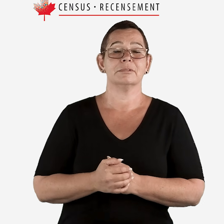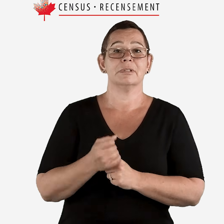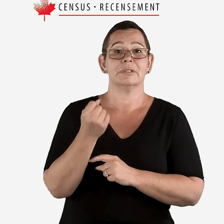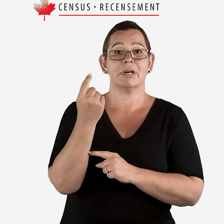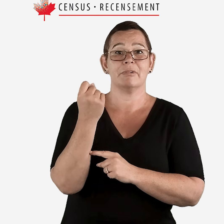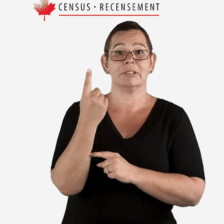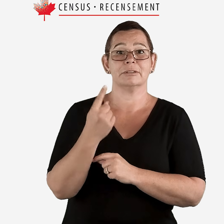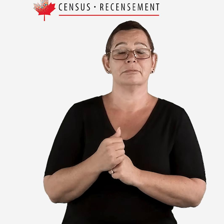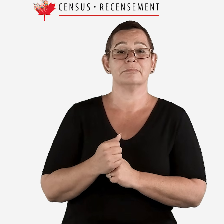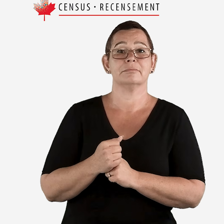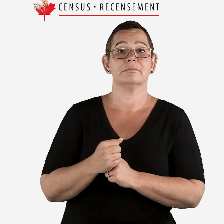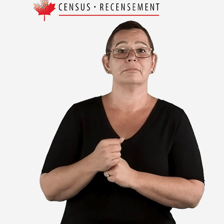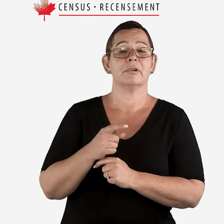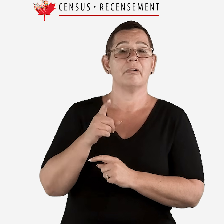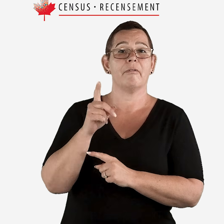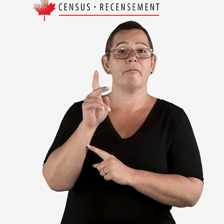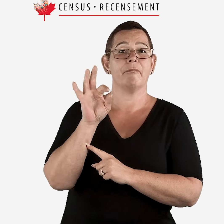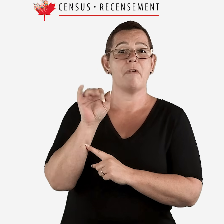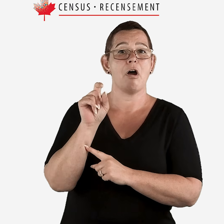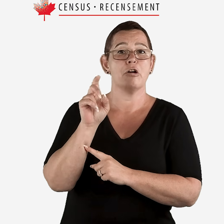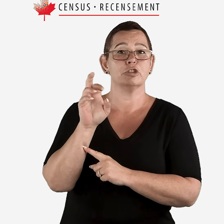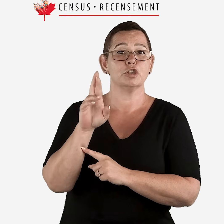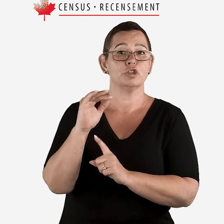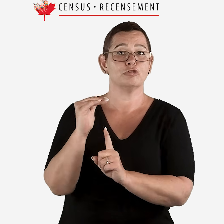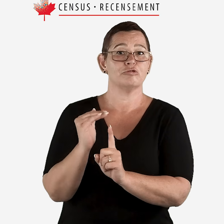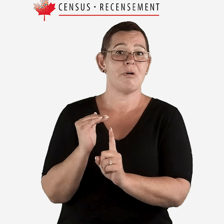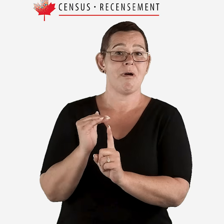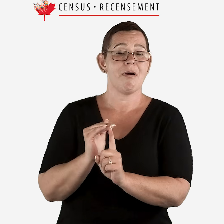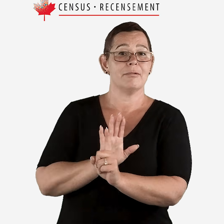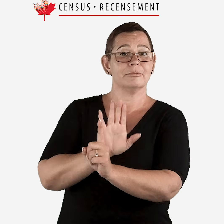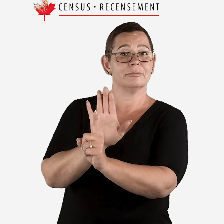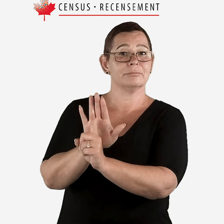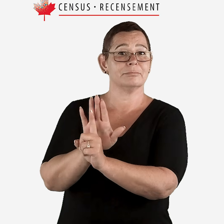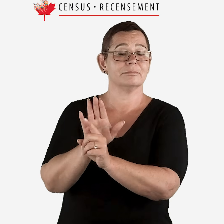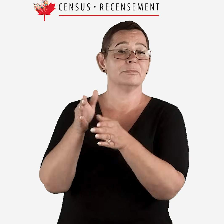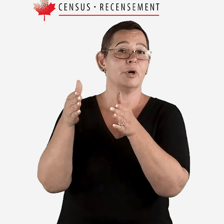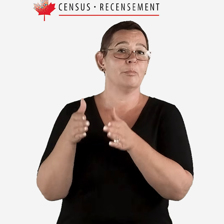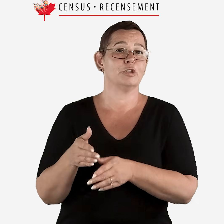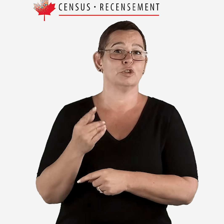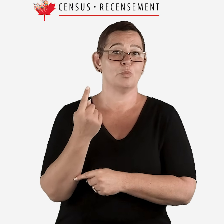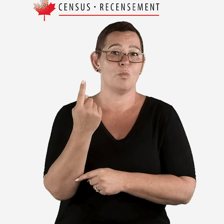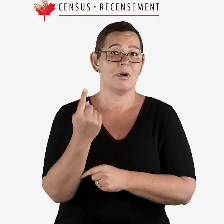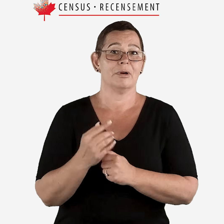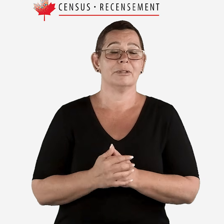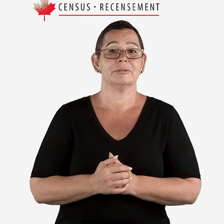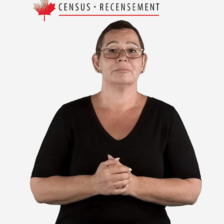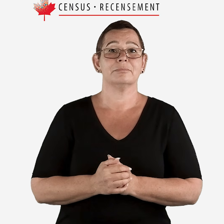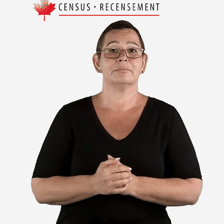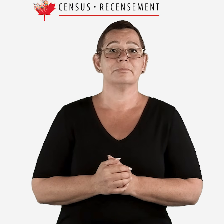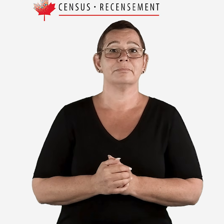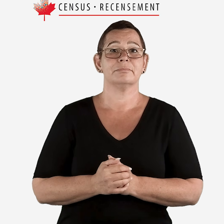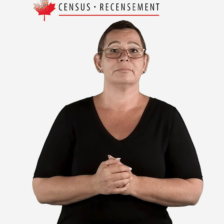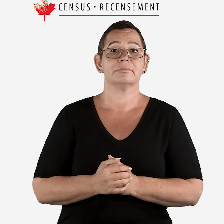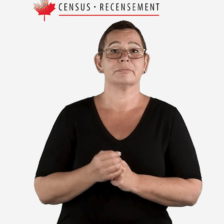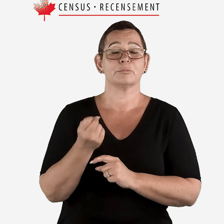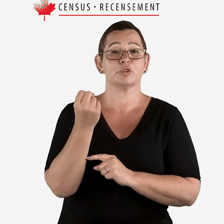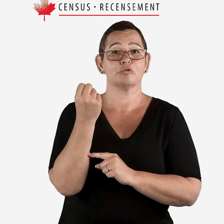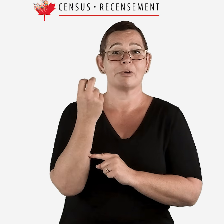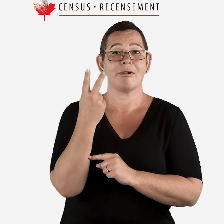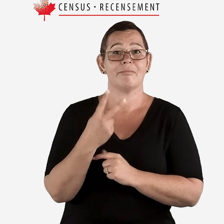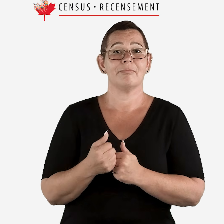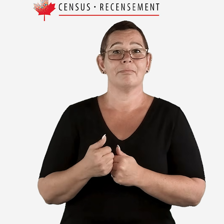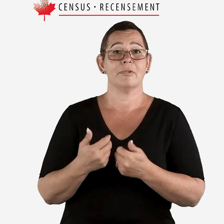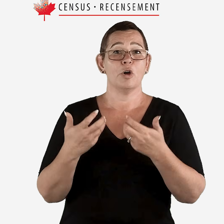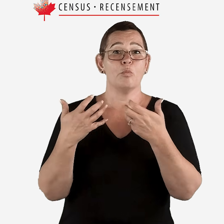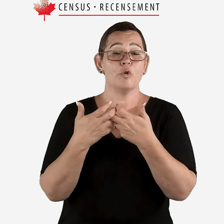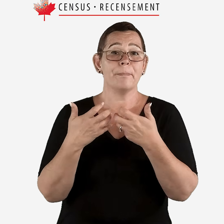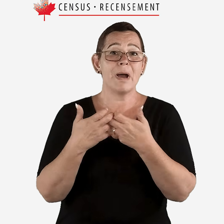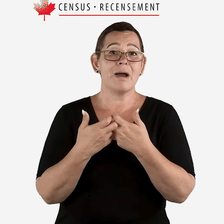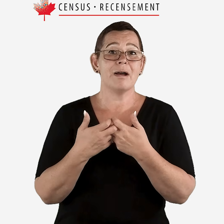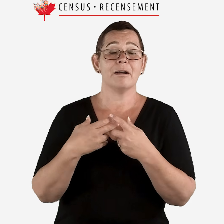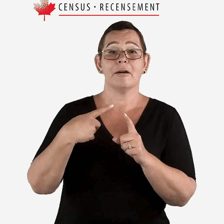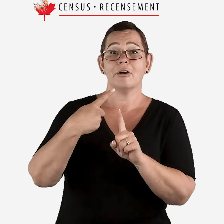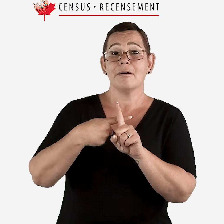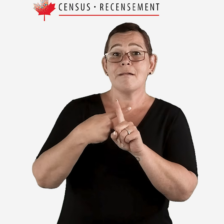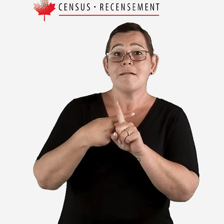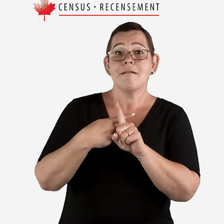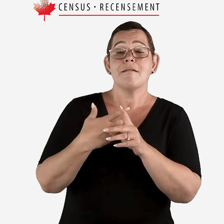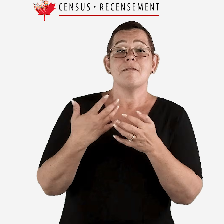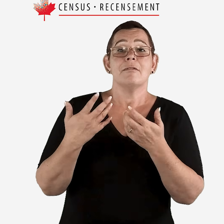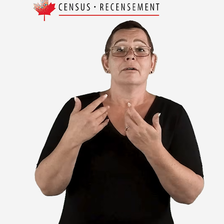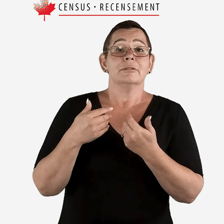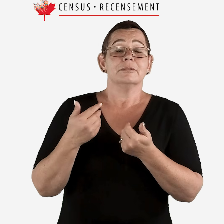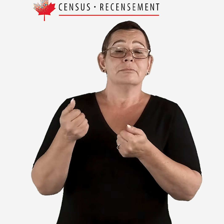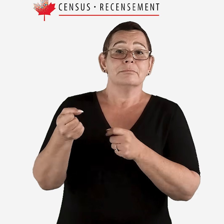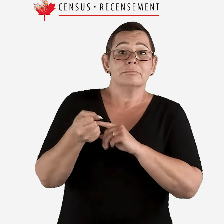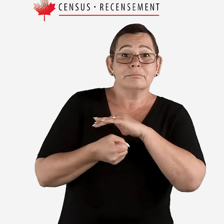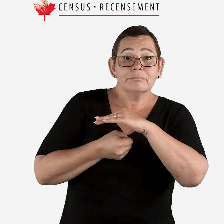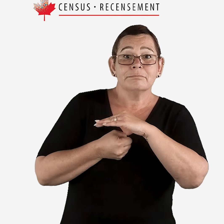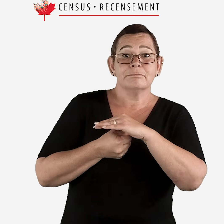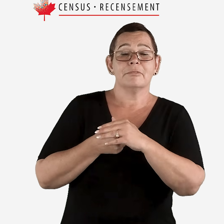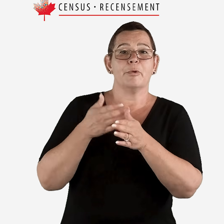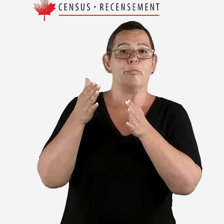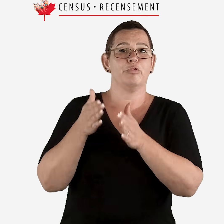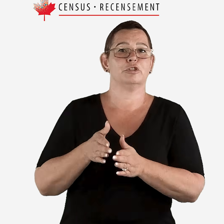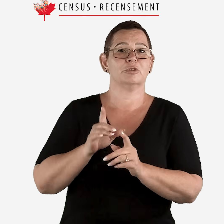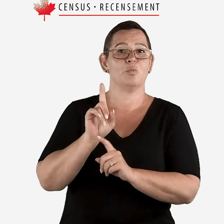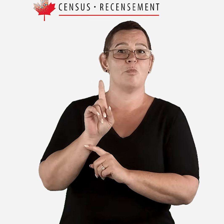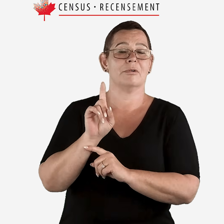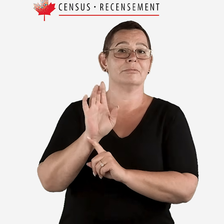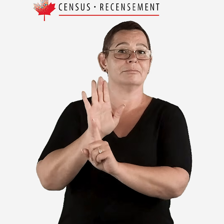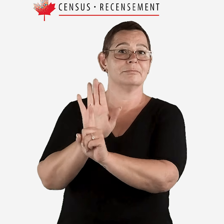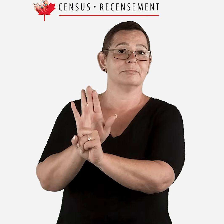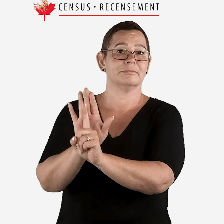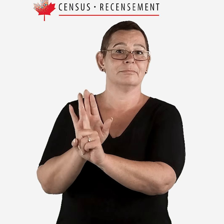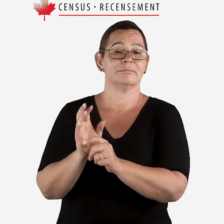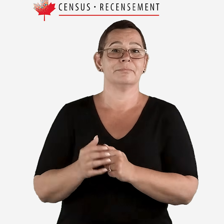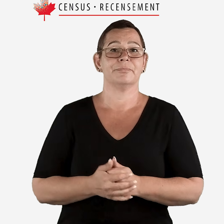Response option 11: Foster child of Person 1 Response option 12: Roommate, lodger or boarder of Person 1